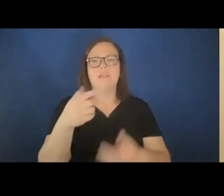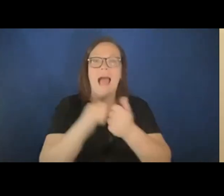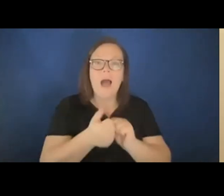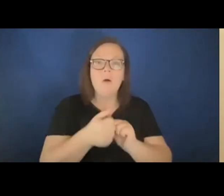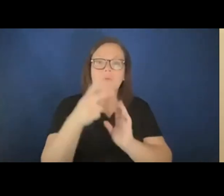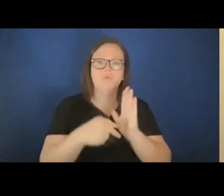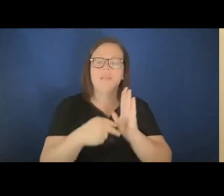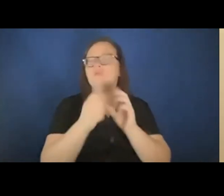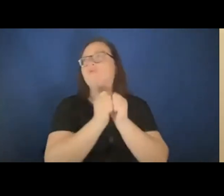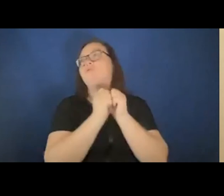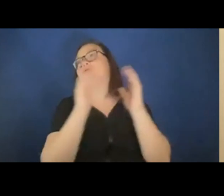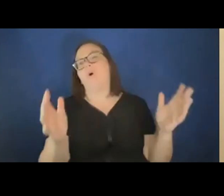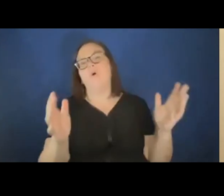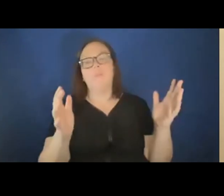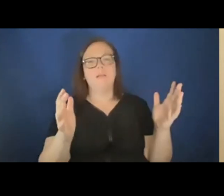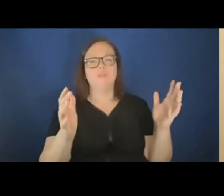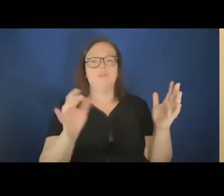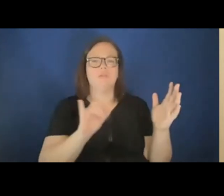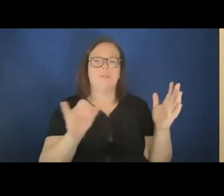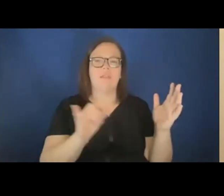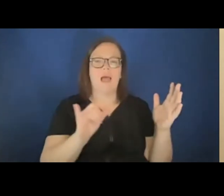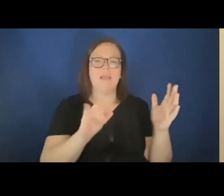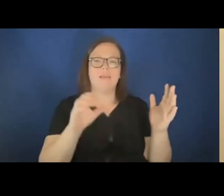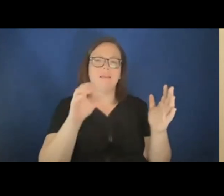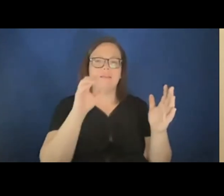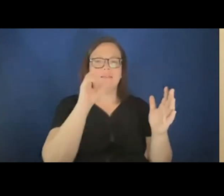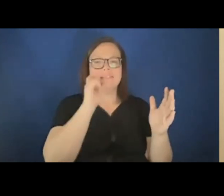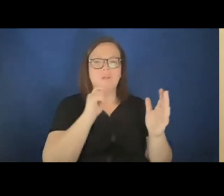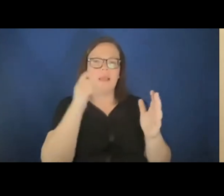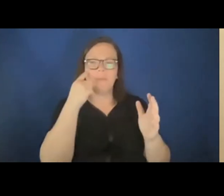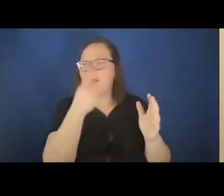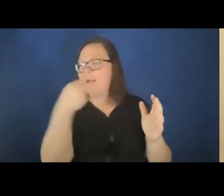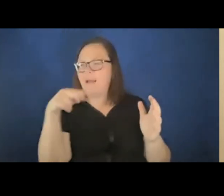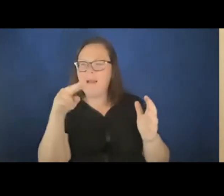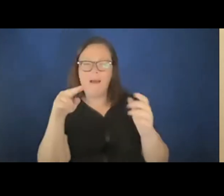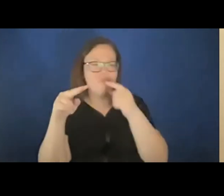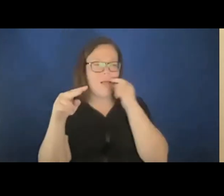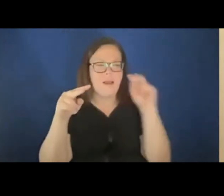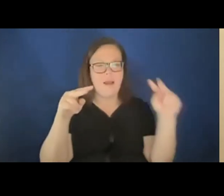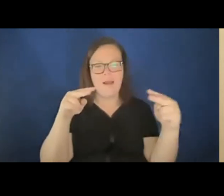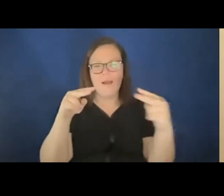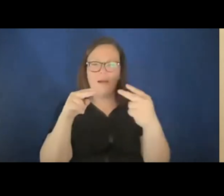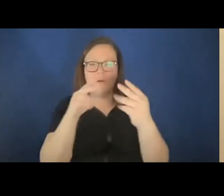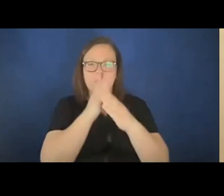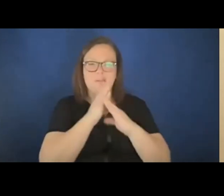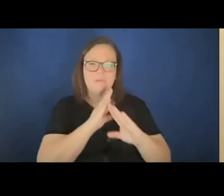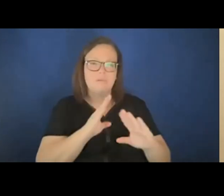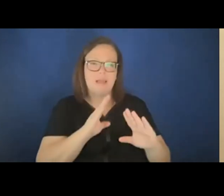so much sensual shift. Like, "black eye to black eye /silent sovereignty / and wet."